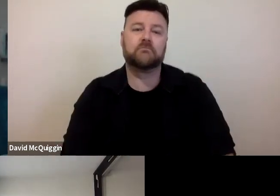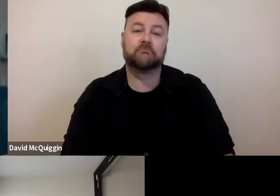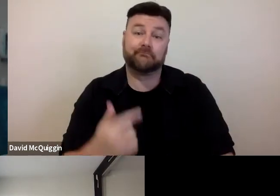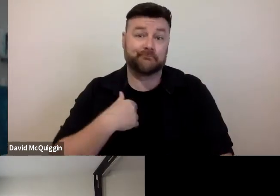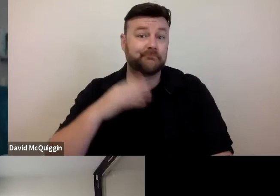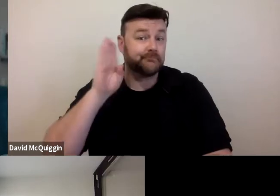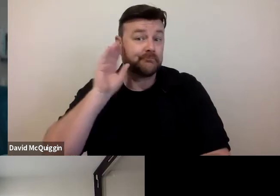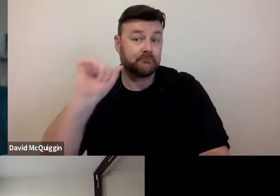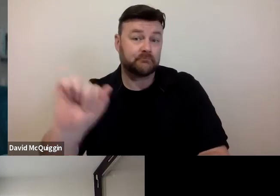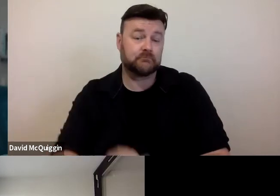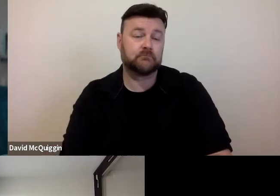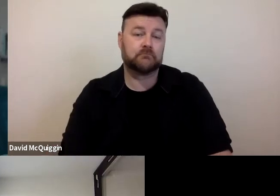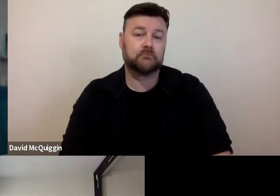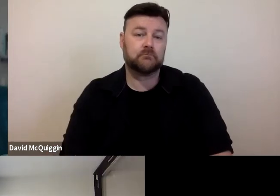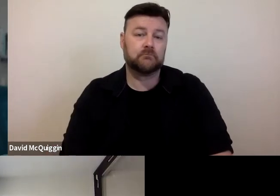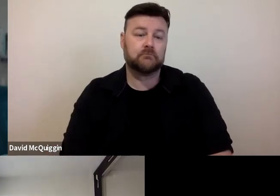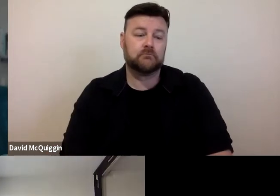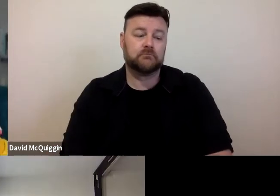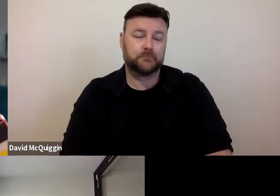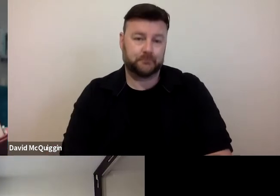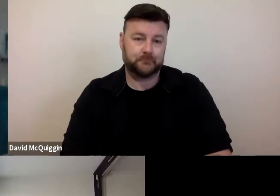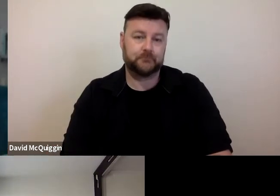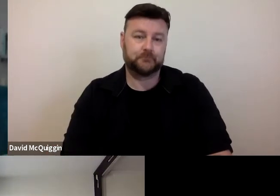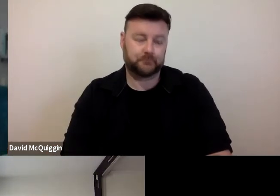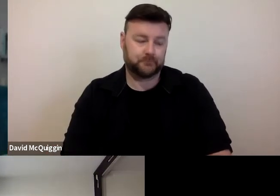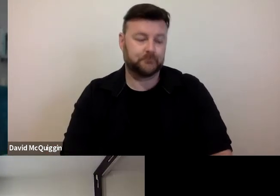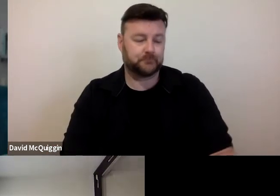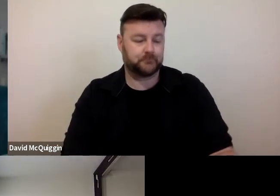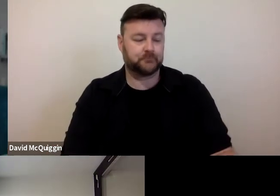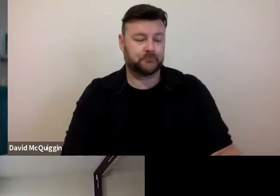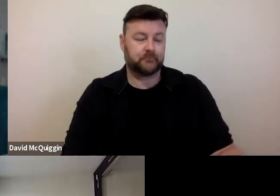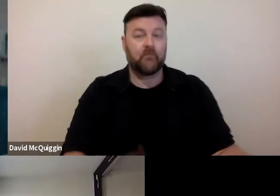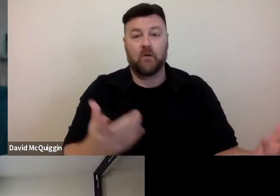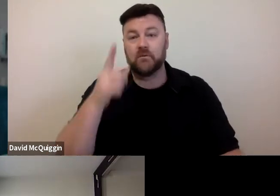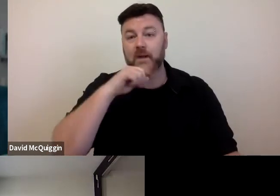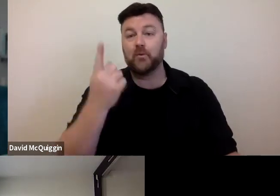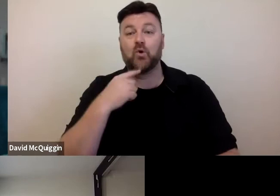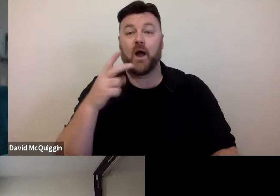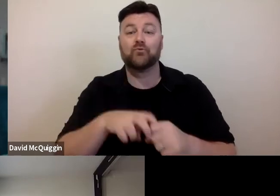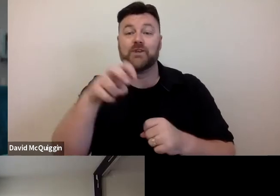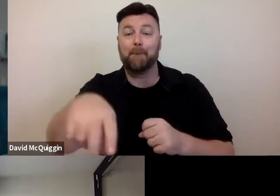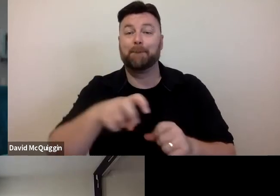very successful channel of dudes that like jumping off of things, which is important.